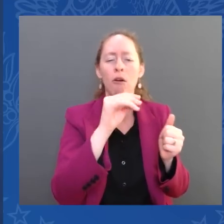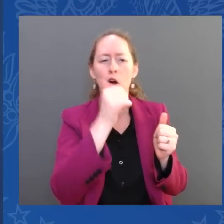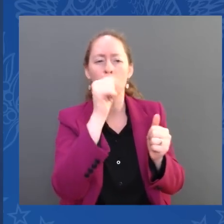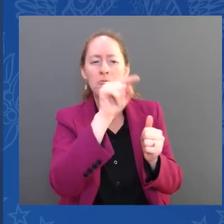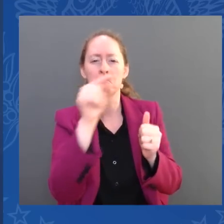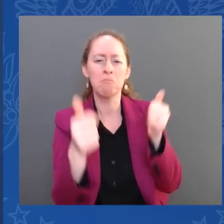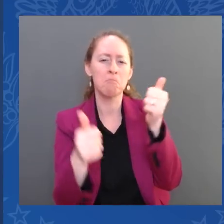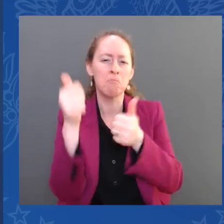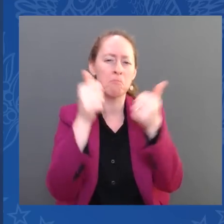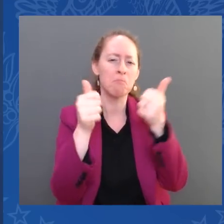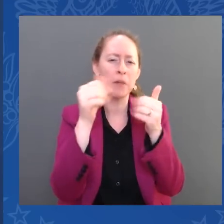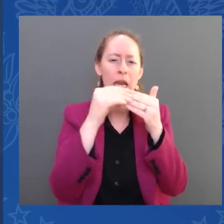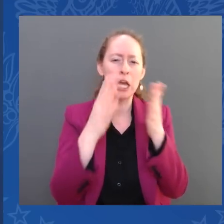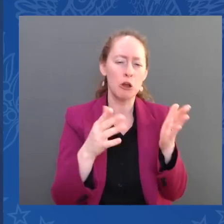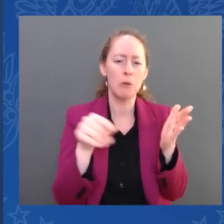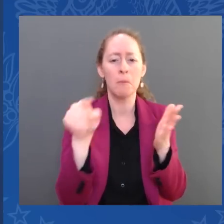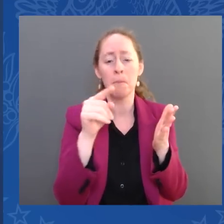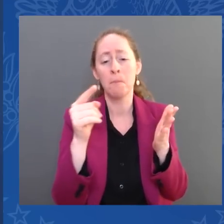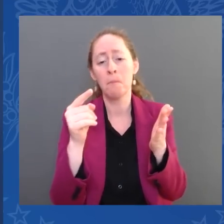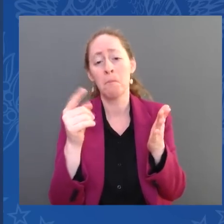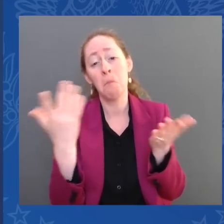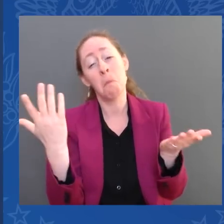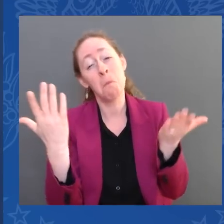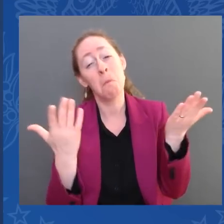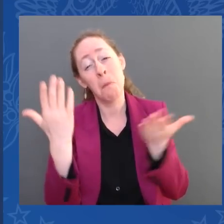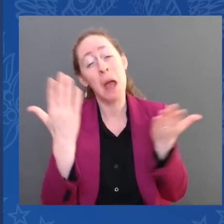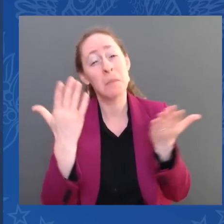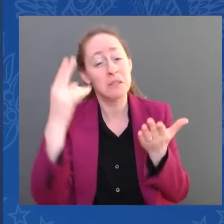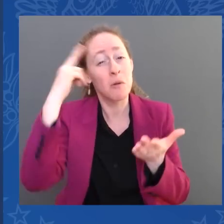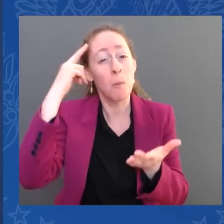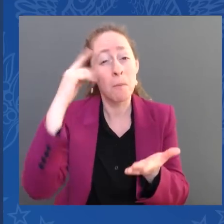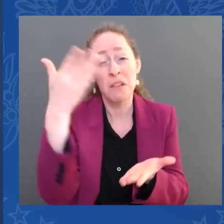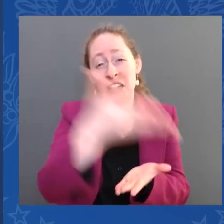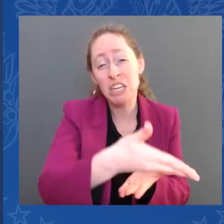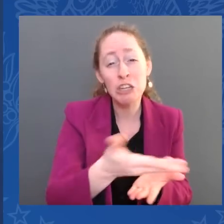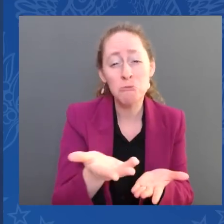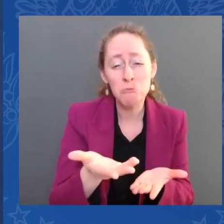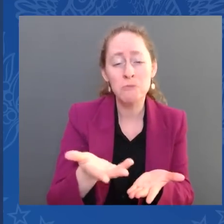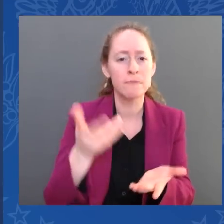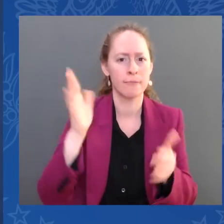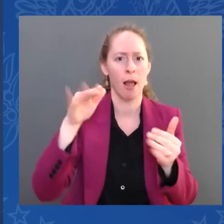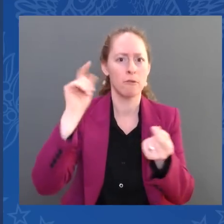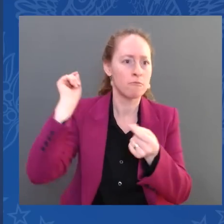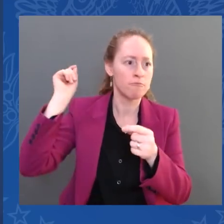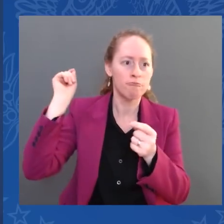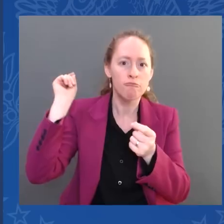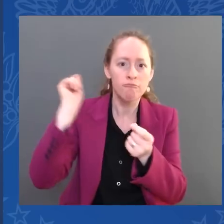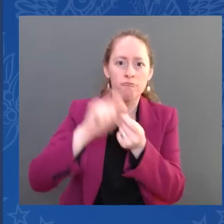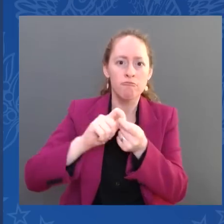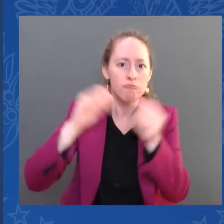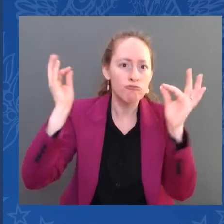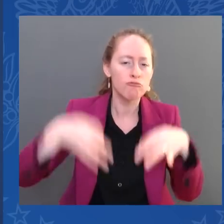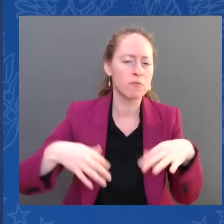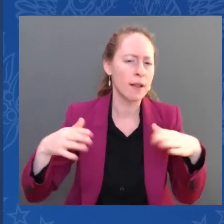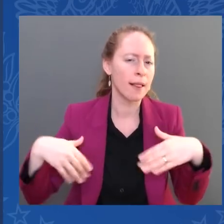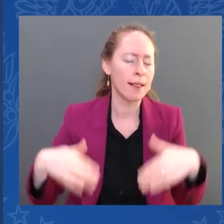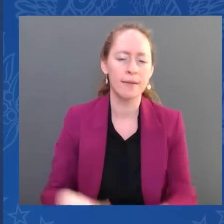But I have no direct plans at the moment. We're looking at it. The Press: Is the Kingdom still a pariah, in your eyes? The President: Look, I'm not going to change my view on human rights.